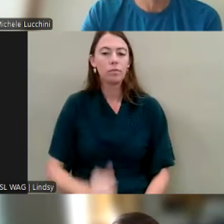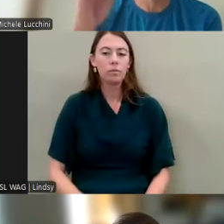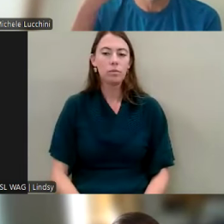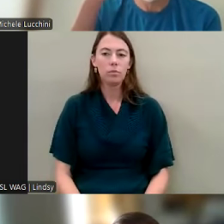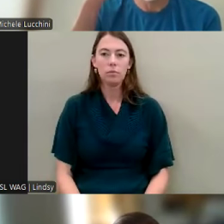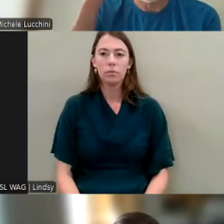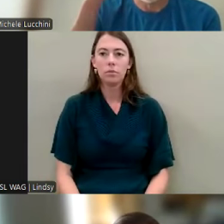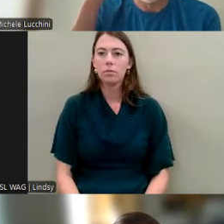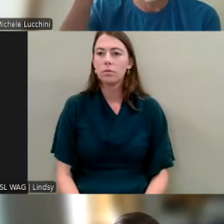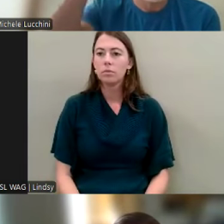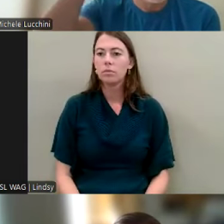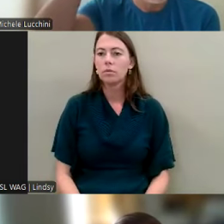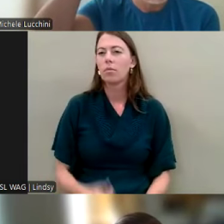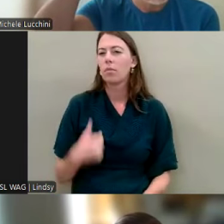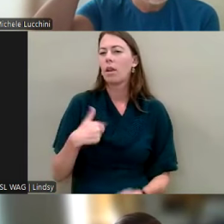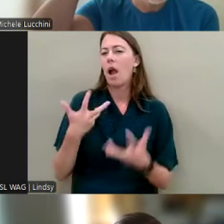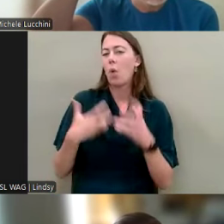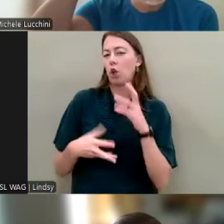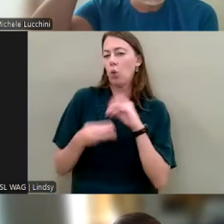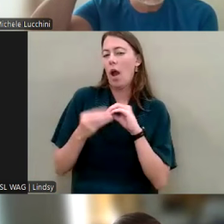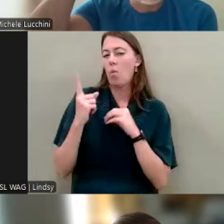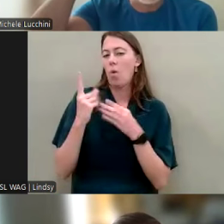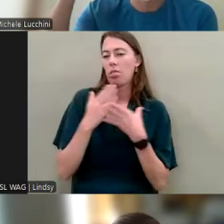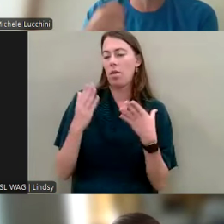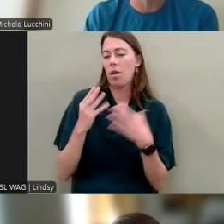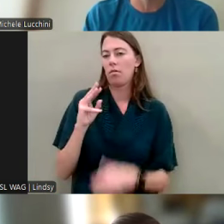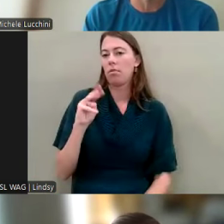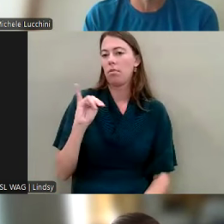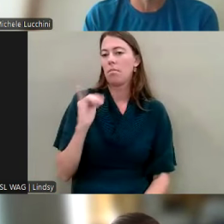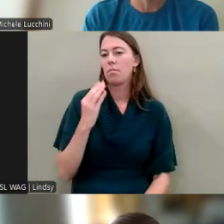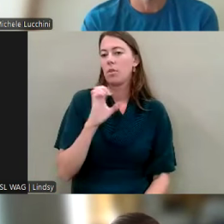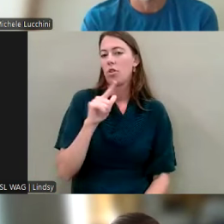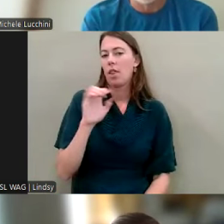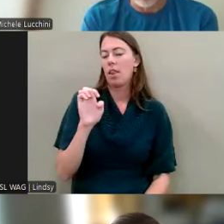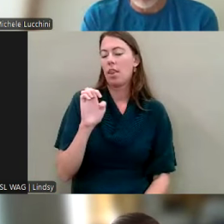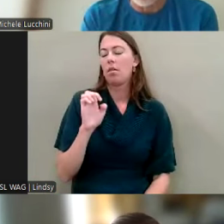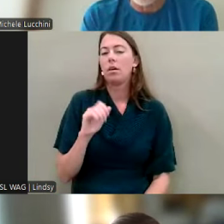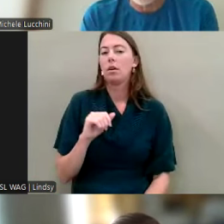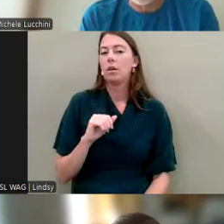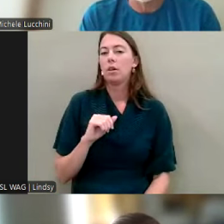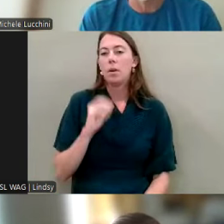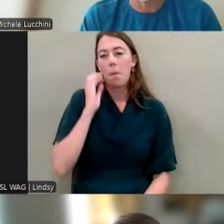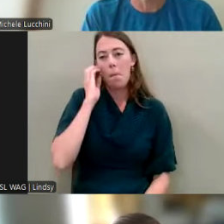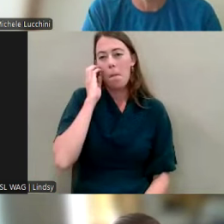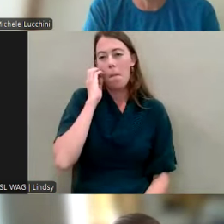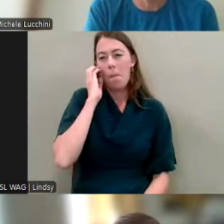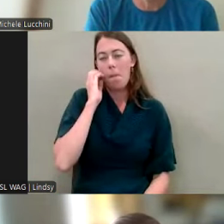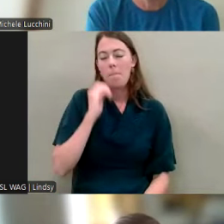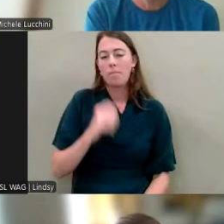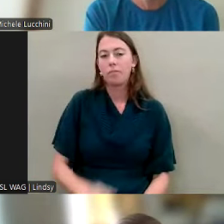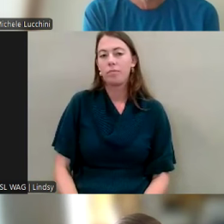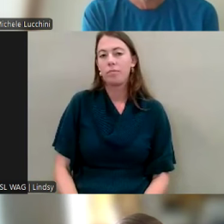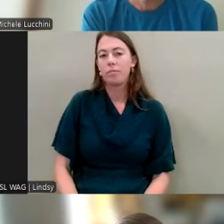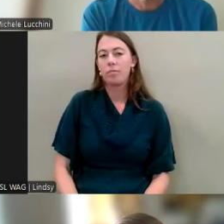just add one thing. Don't underestimate the importance of finding a partner that is not